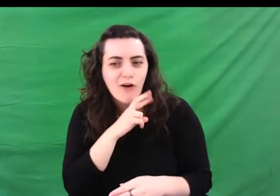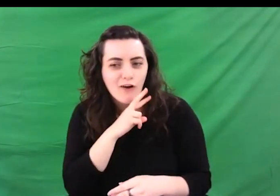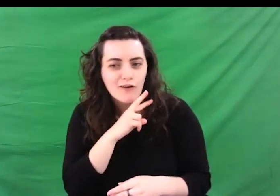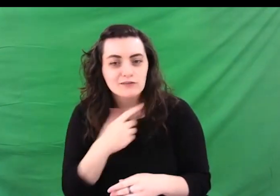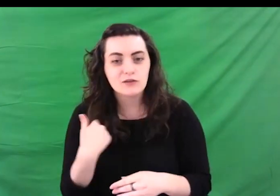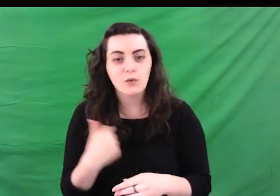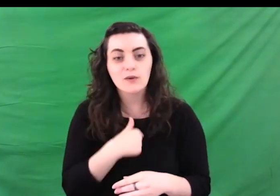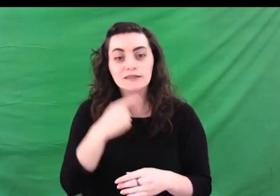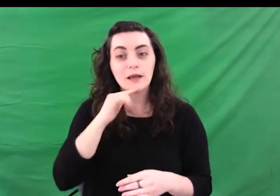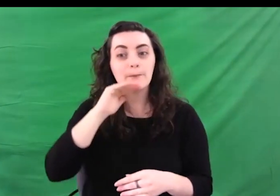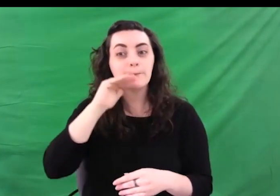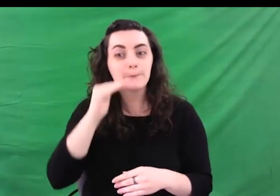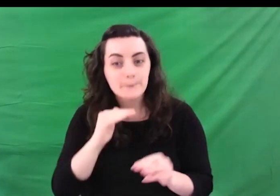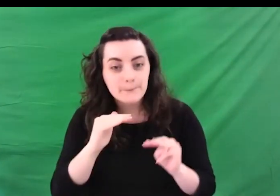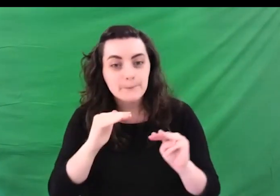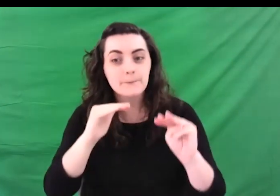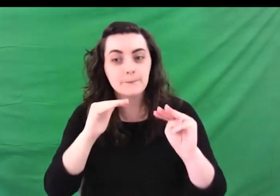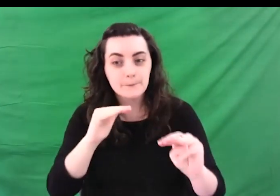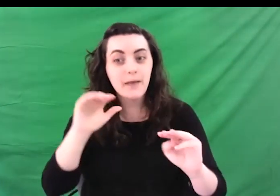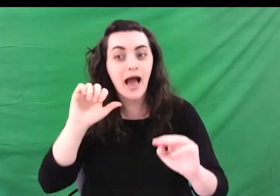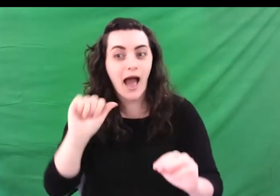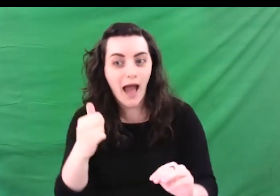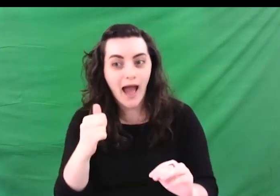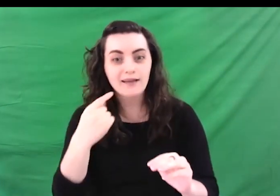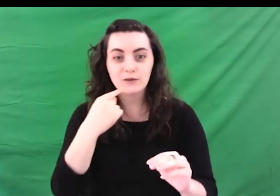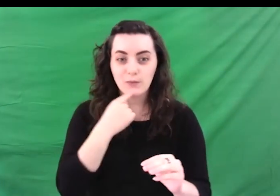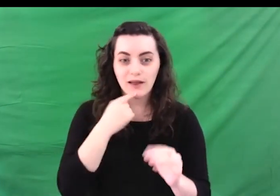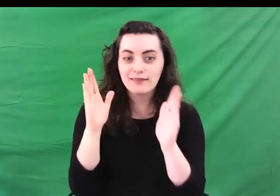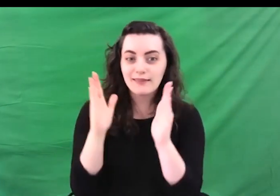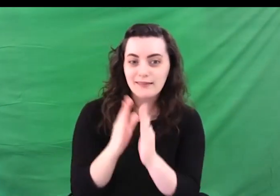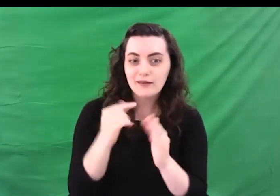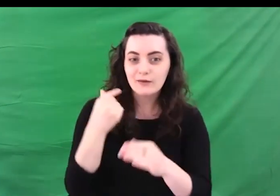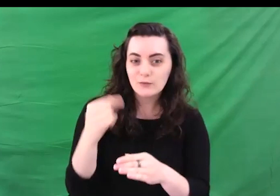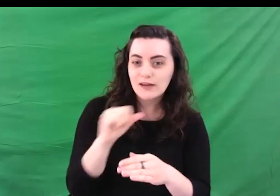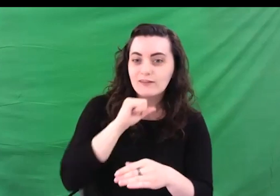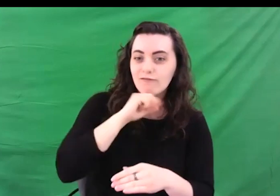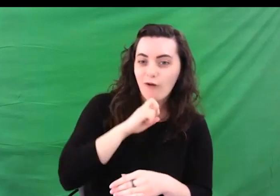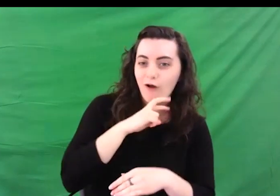(SINGING) "mm" ah went the little green frog one day.